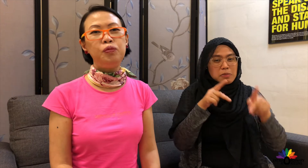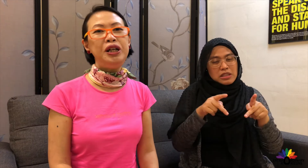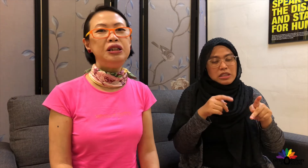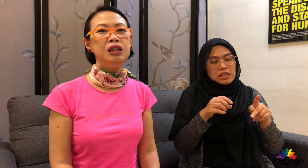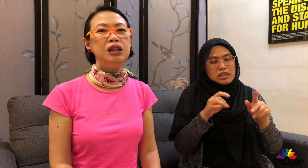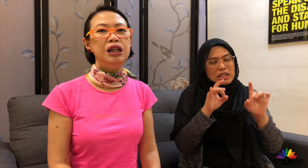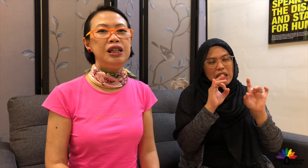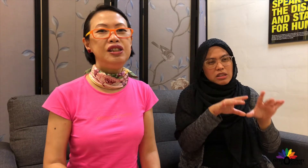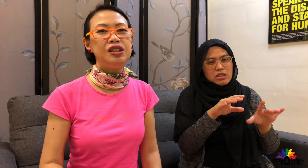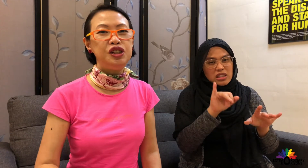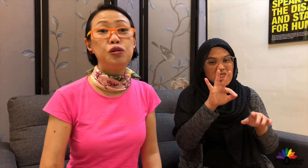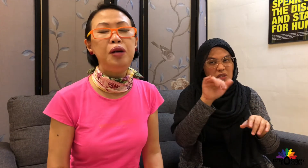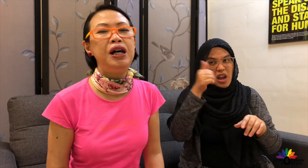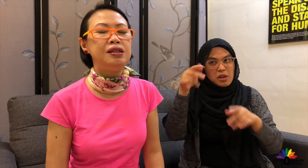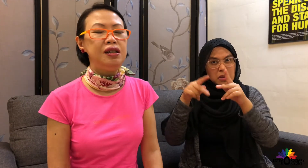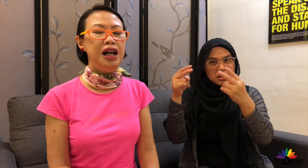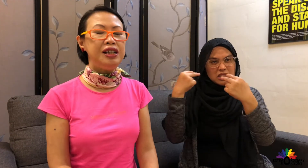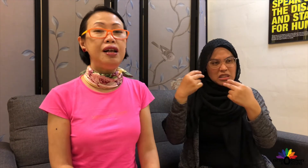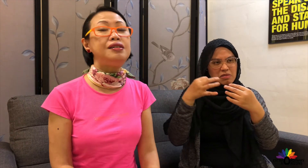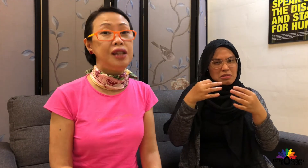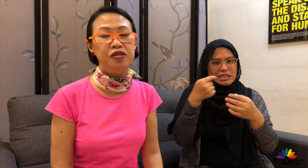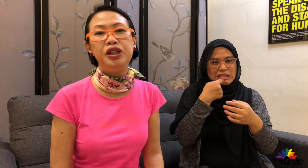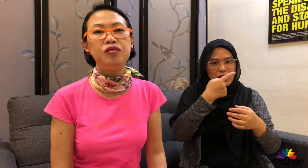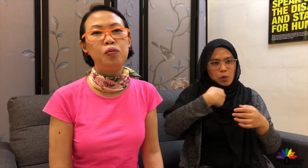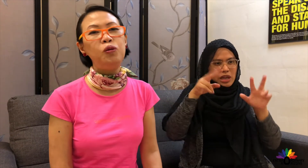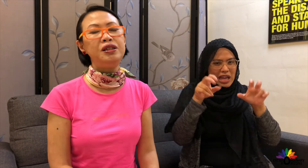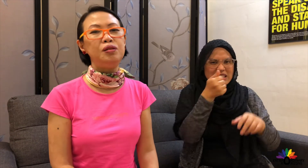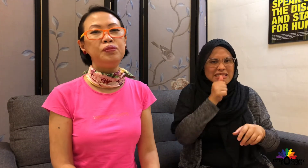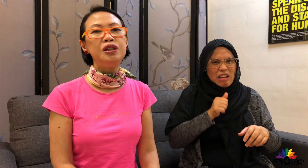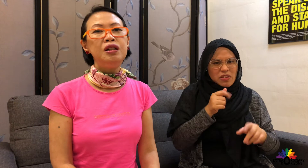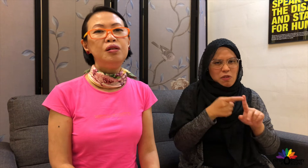when others describe us as 'suffering' from autism,